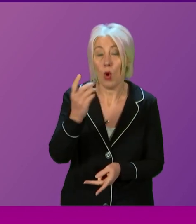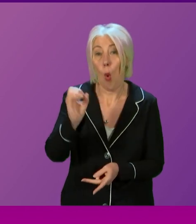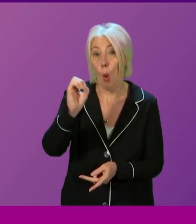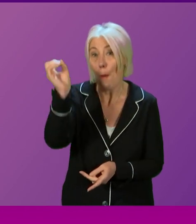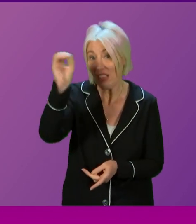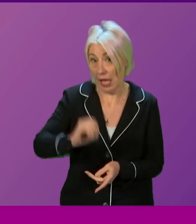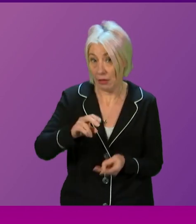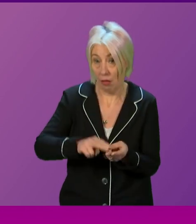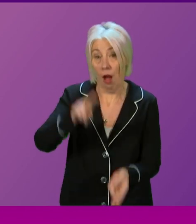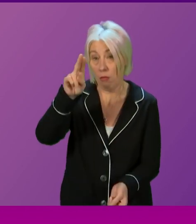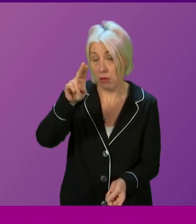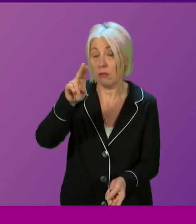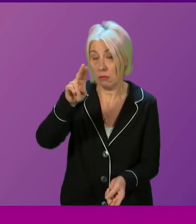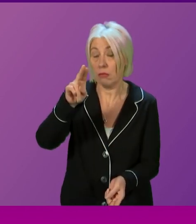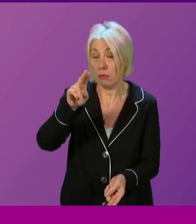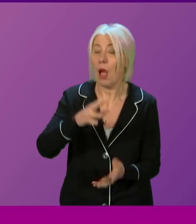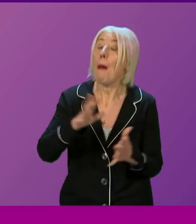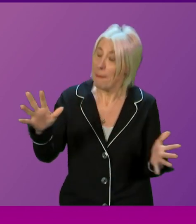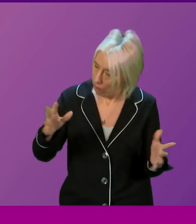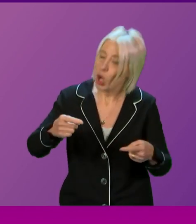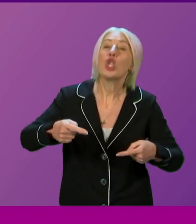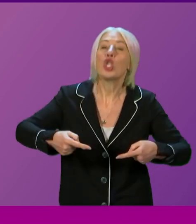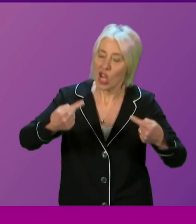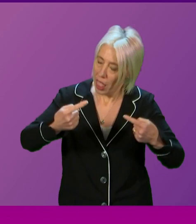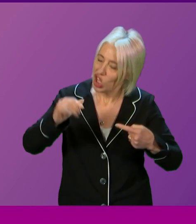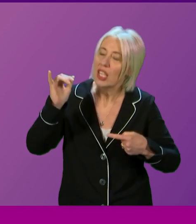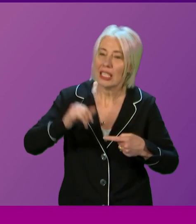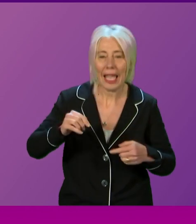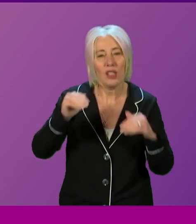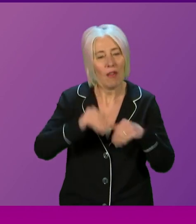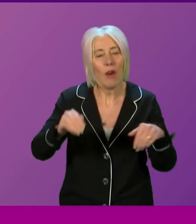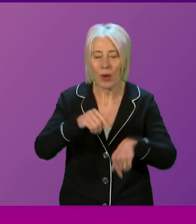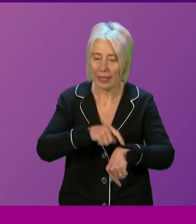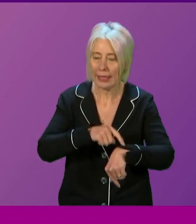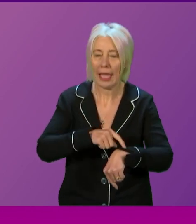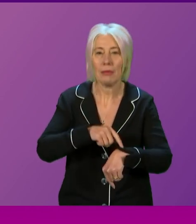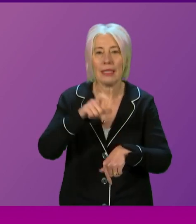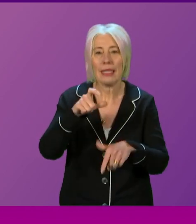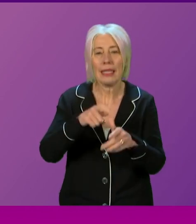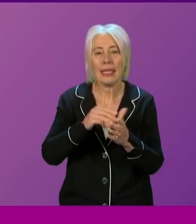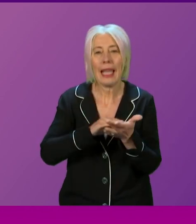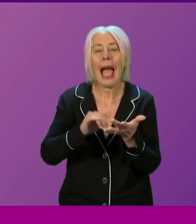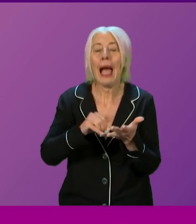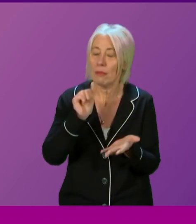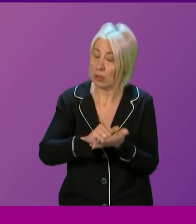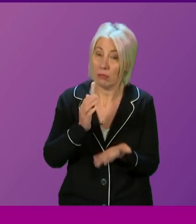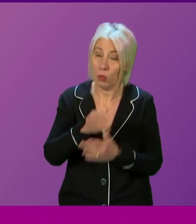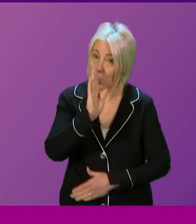There are significant challenges in waiting times for CAMHS, and we take that extremely seriously.